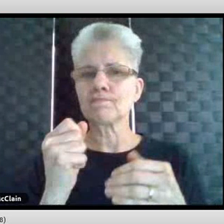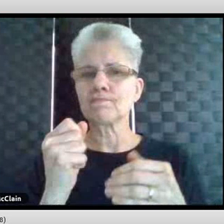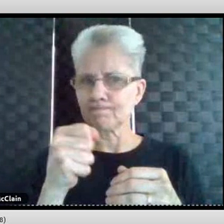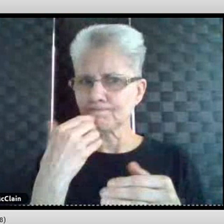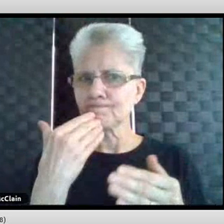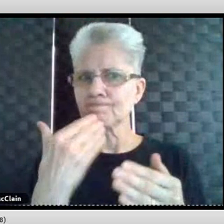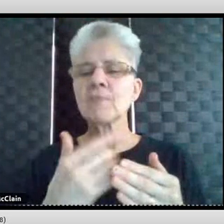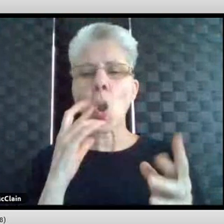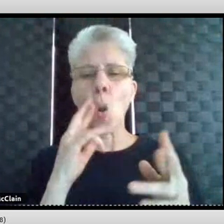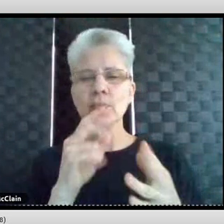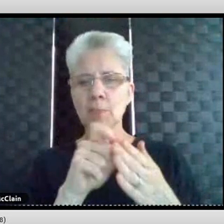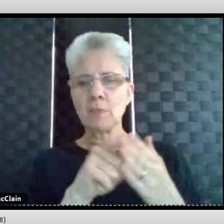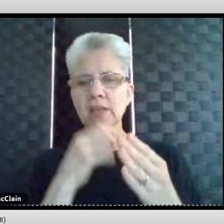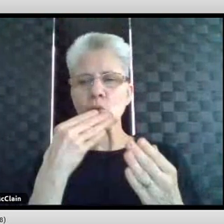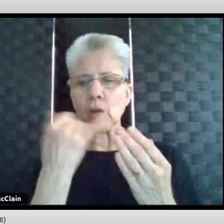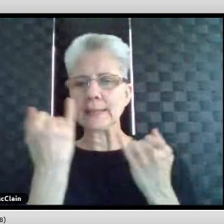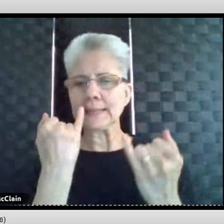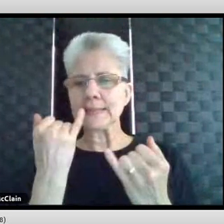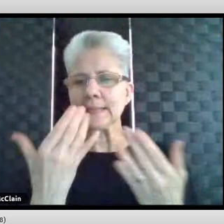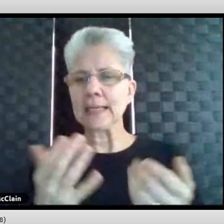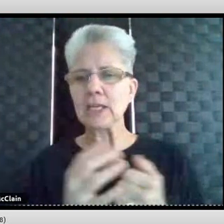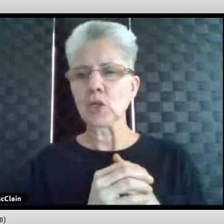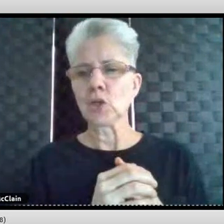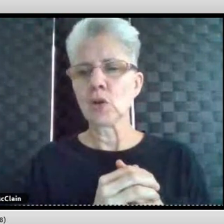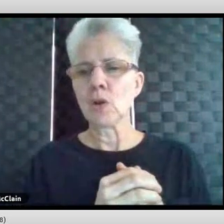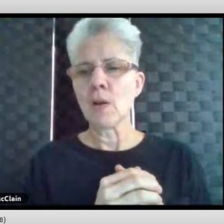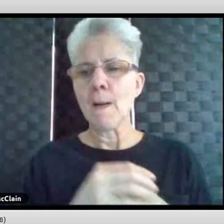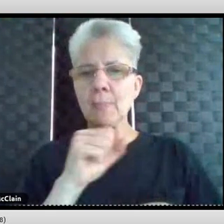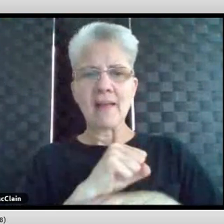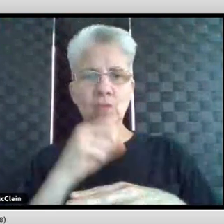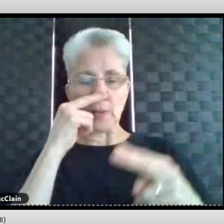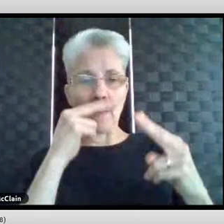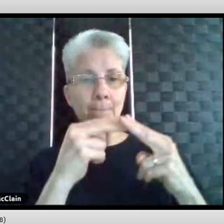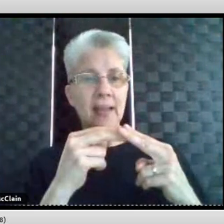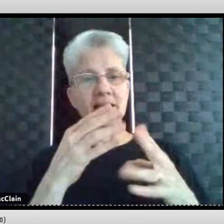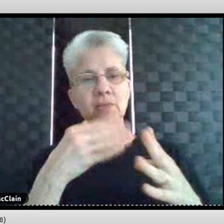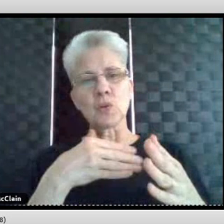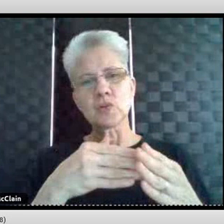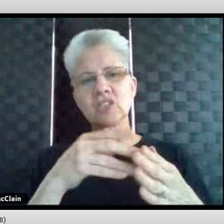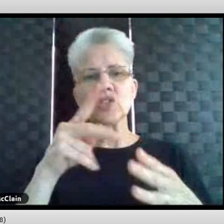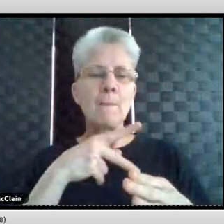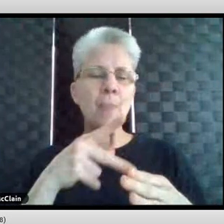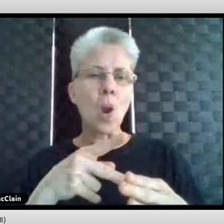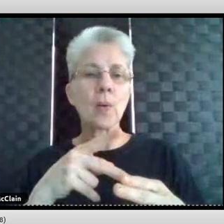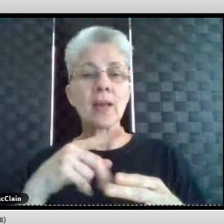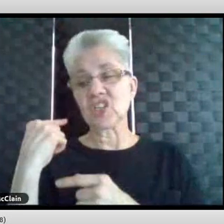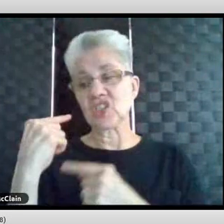I hope some of you are getting some good ideas here. "Platform for comedians, musicians, poets, et cetera." "Genealogy sessions" --